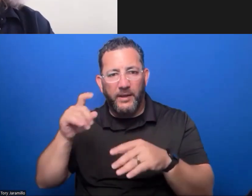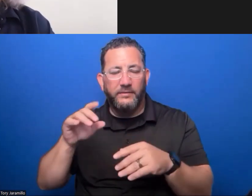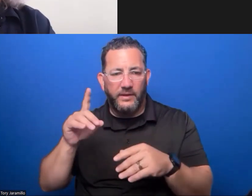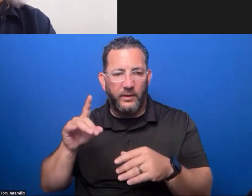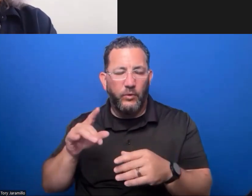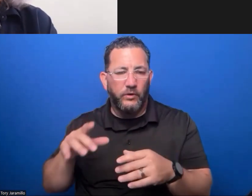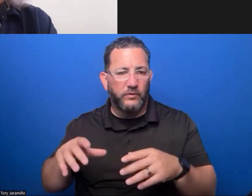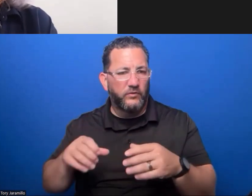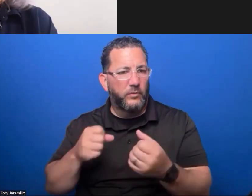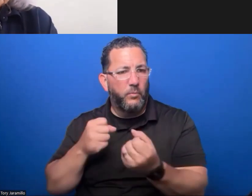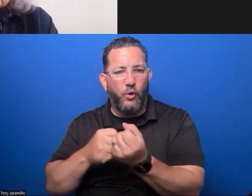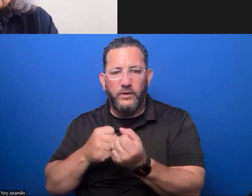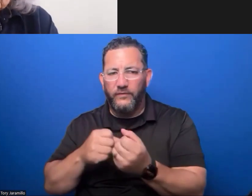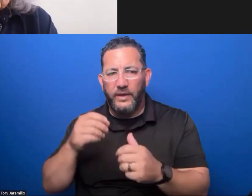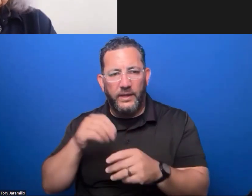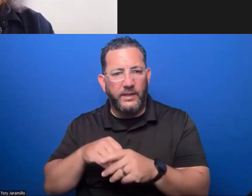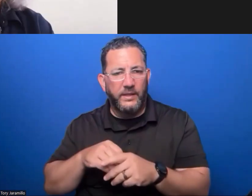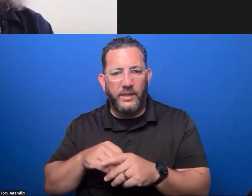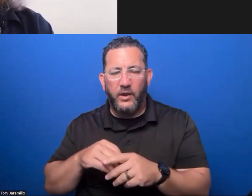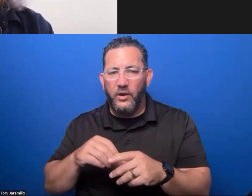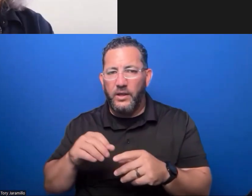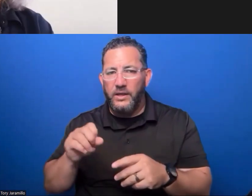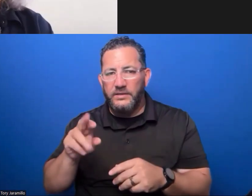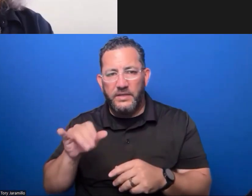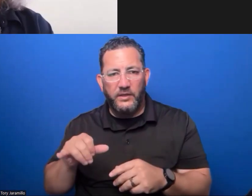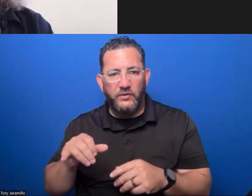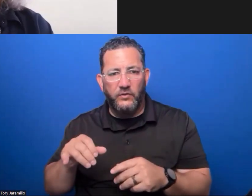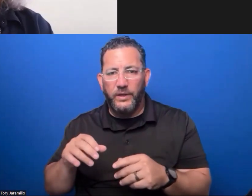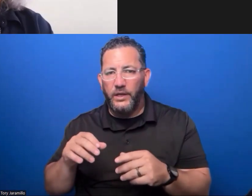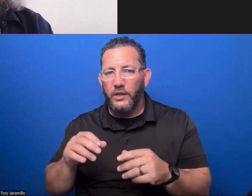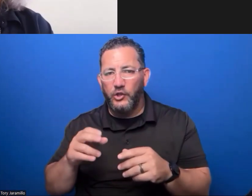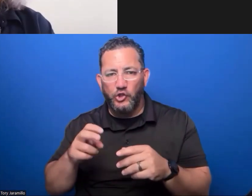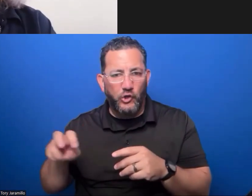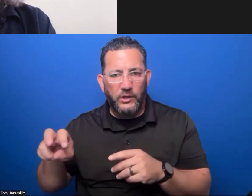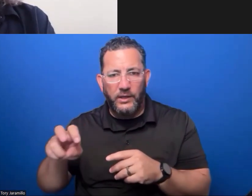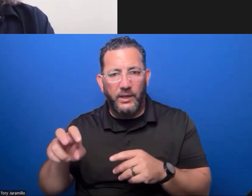Obviously, that's not true with so many of the kiddos we see. I